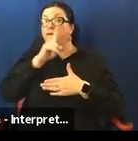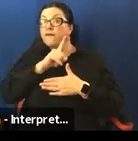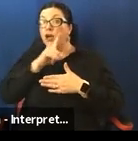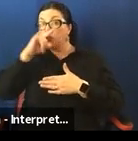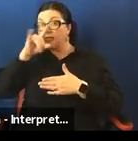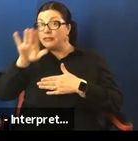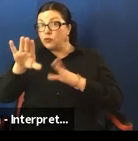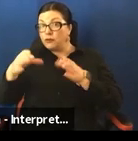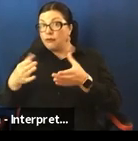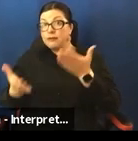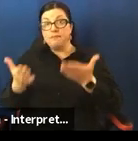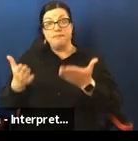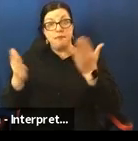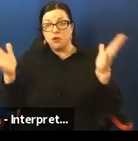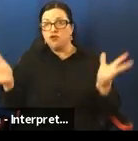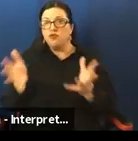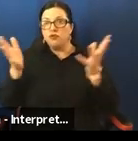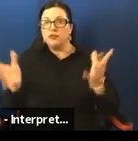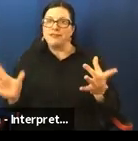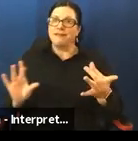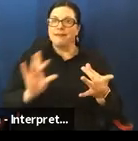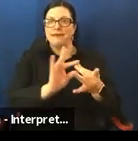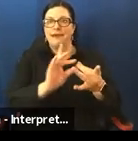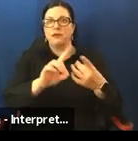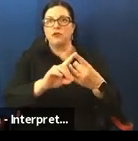Jason Williams: That could be a great group for them to see all there's other kids like me. It's not just me.